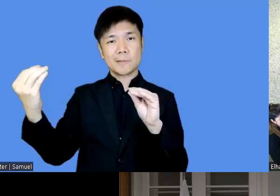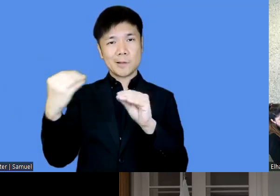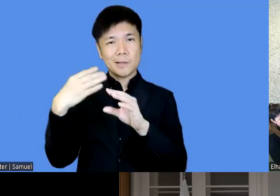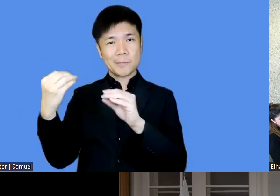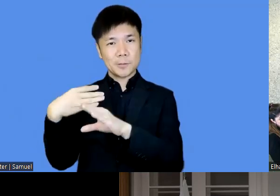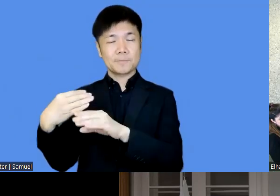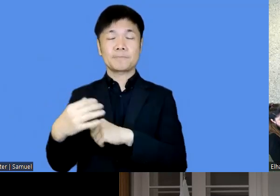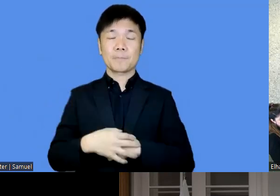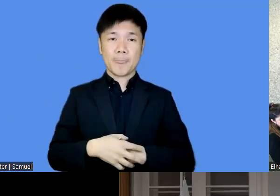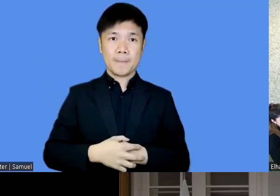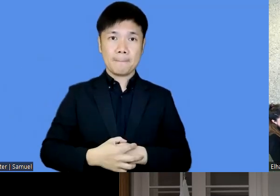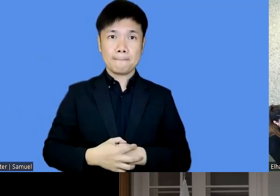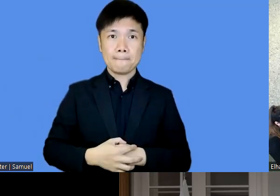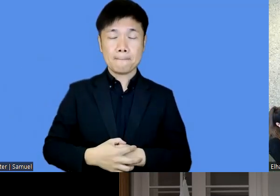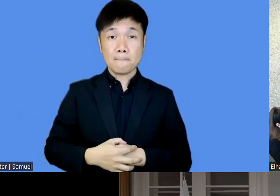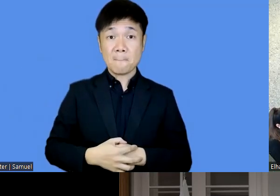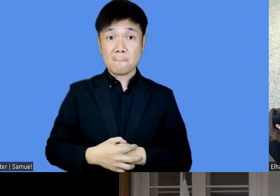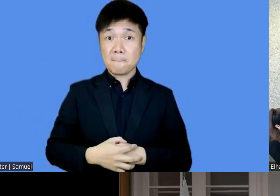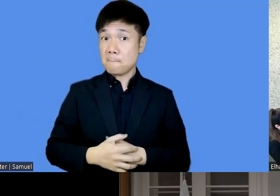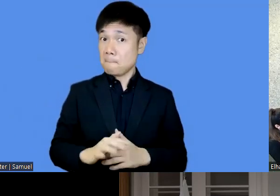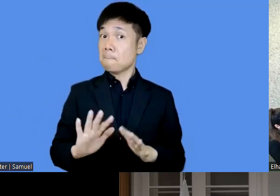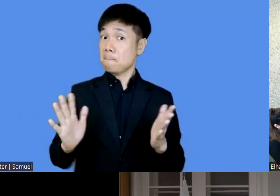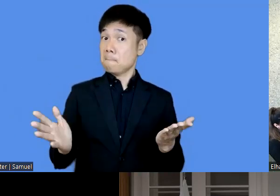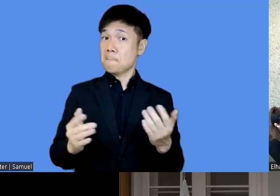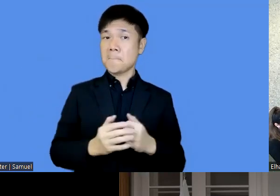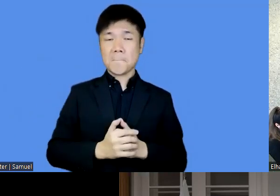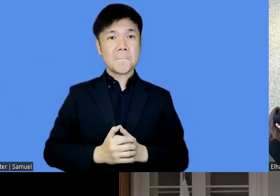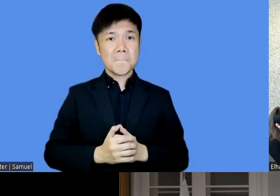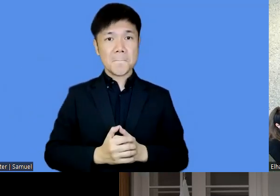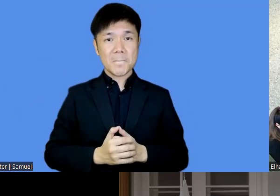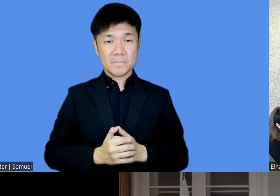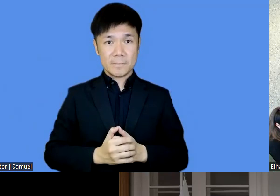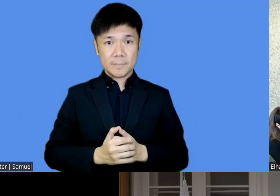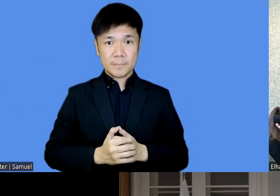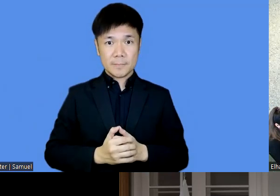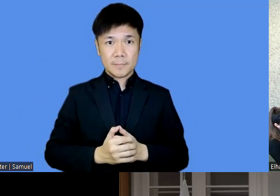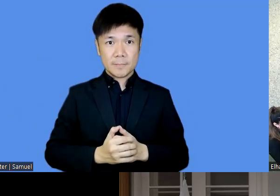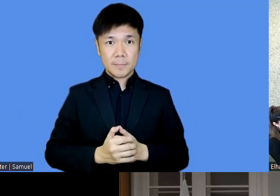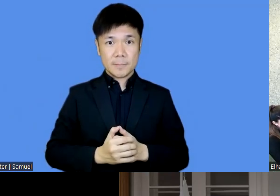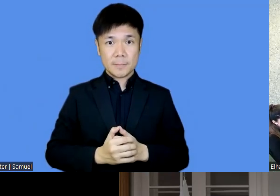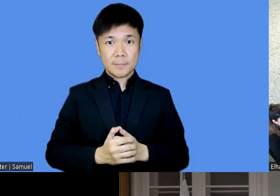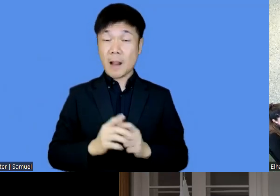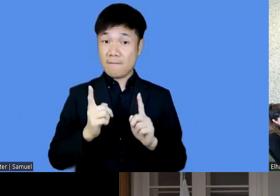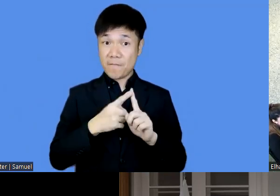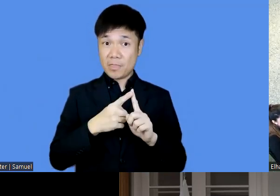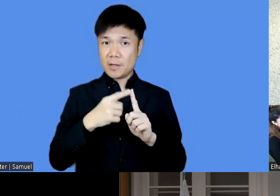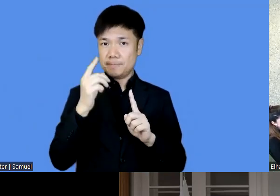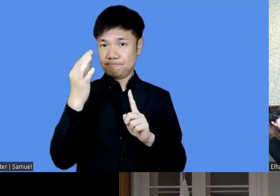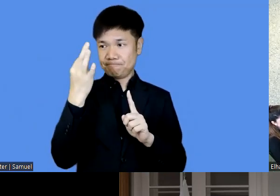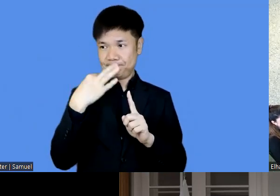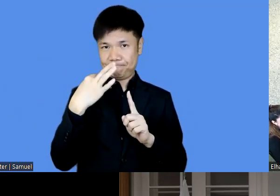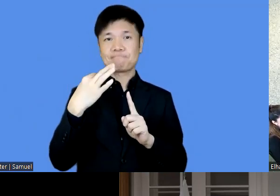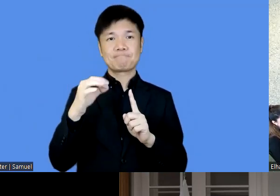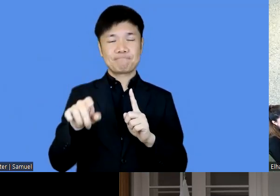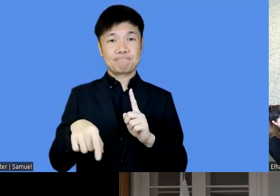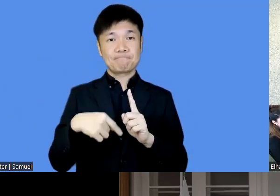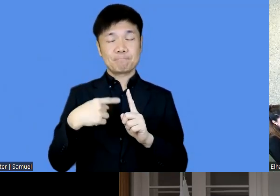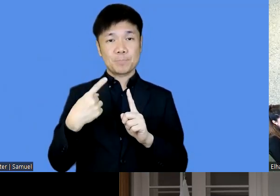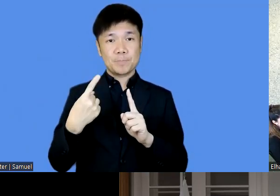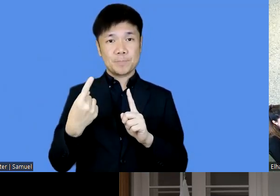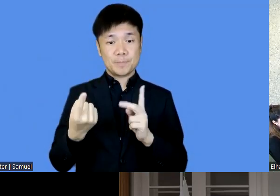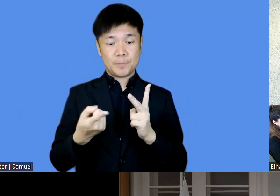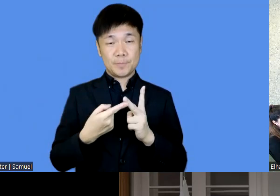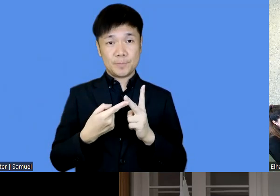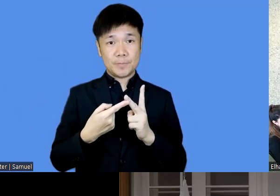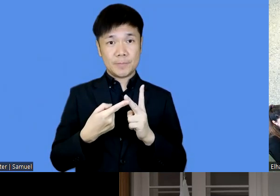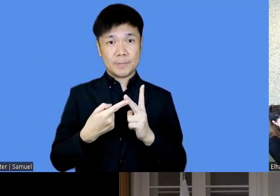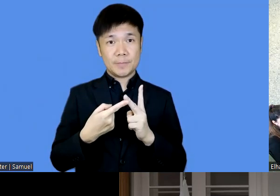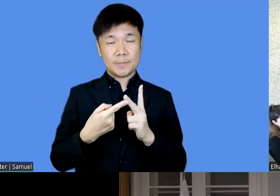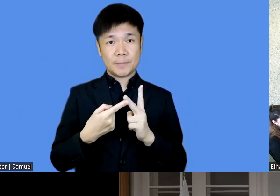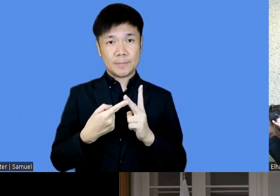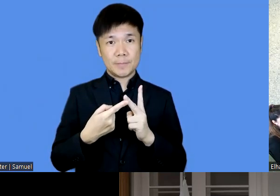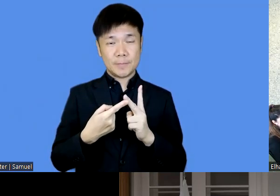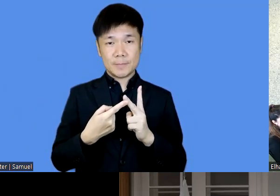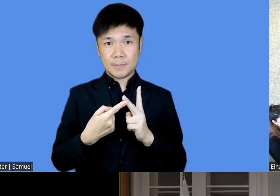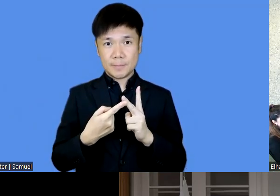So yes, that's a little bit in terms of the first question, and I will leave perhaps mostly,